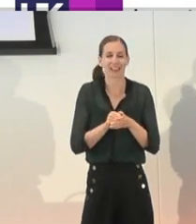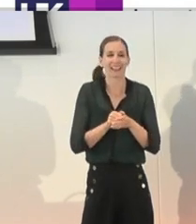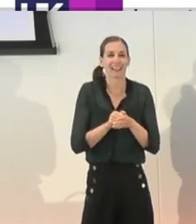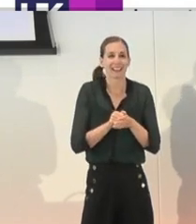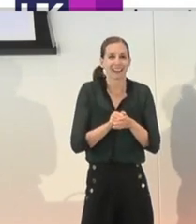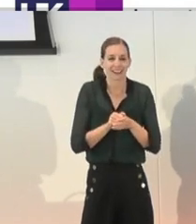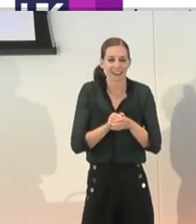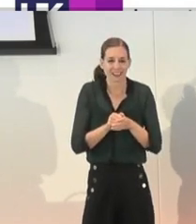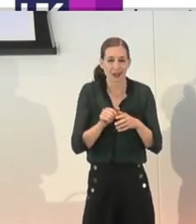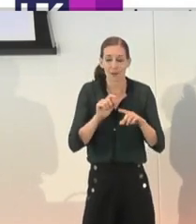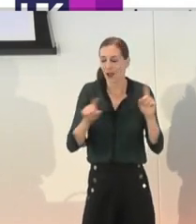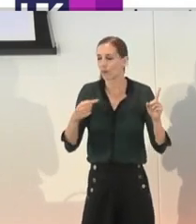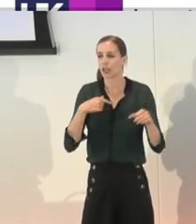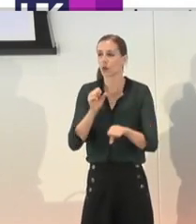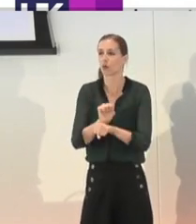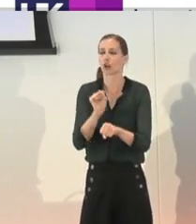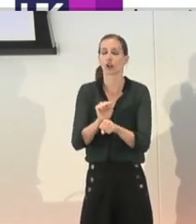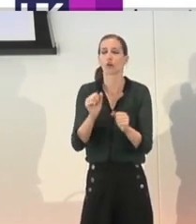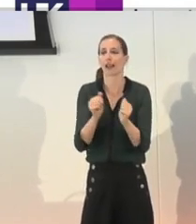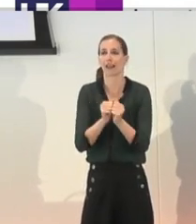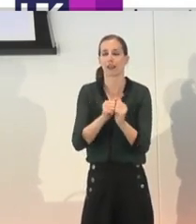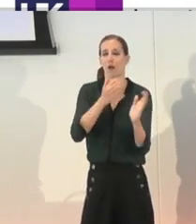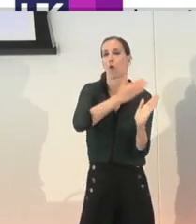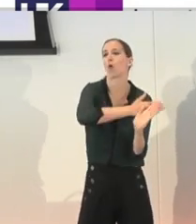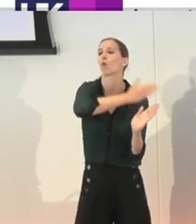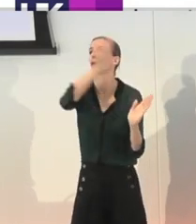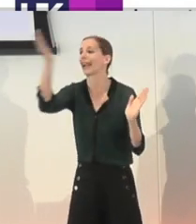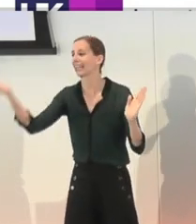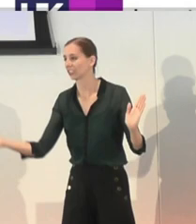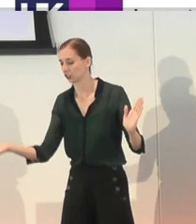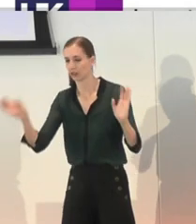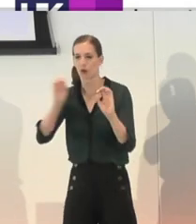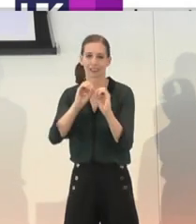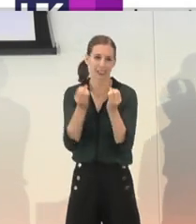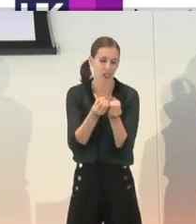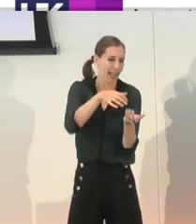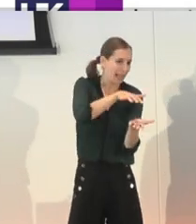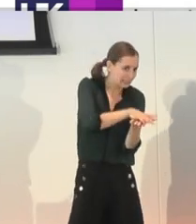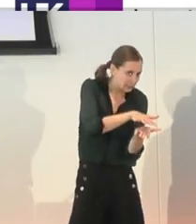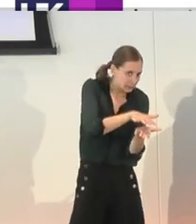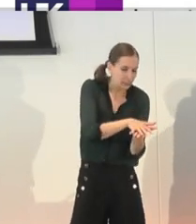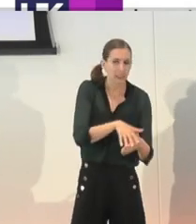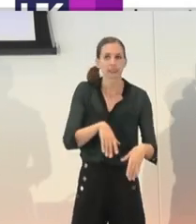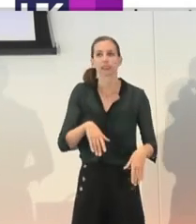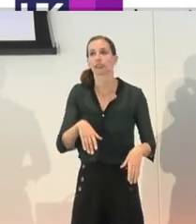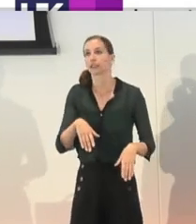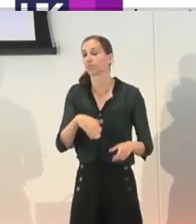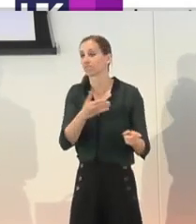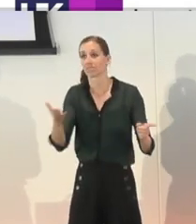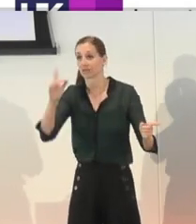a whole range of different organizations, as I mentioned academic, government organizations,